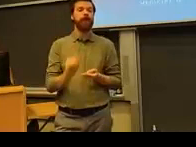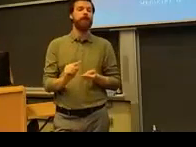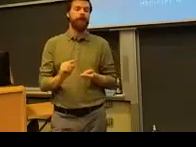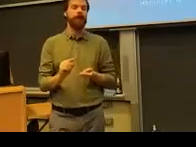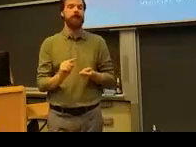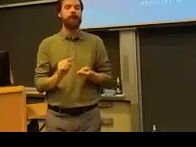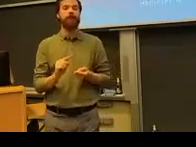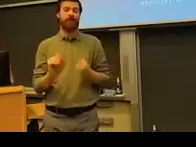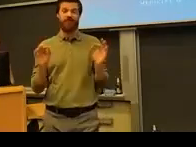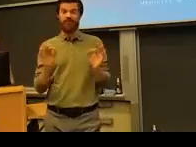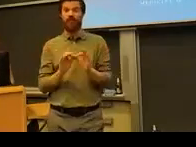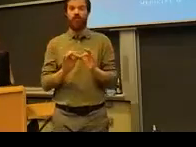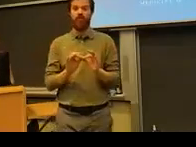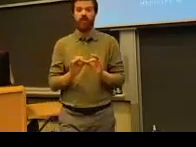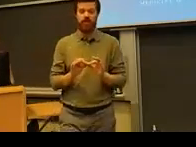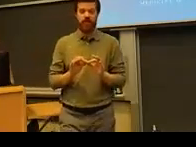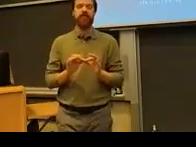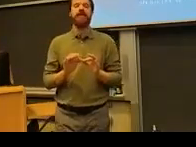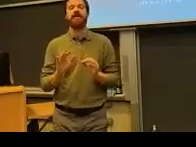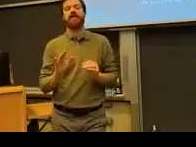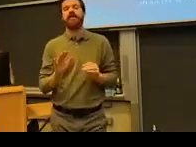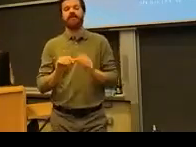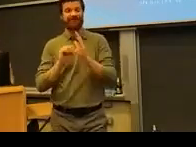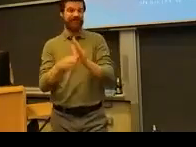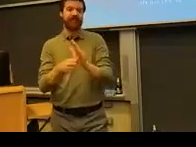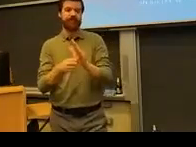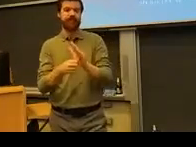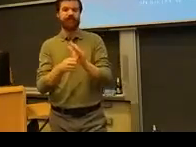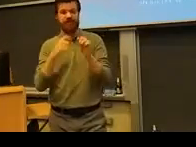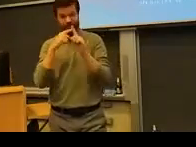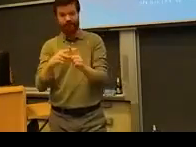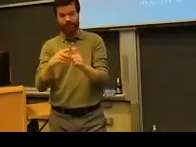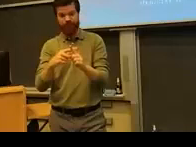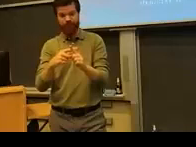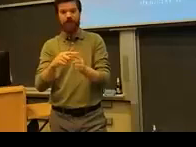exemplify um that this is really just aimed at reducing all the negative consequences that come